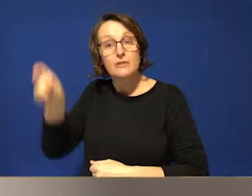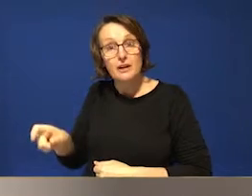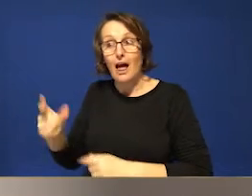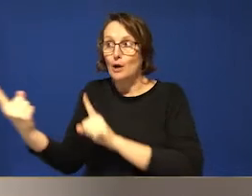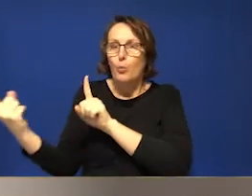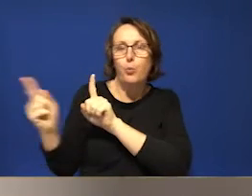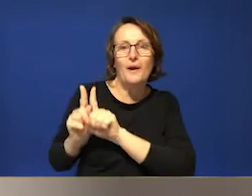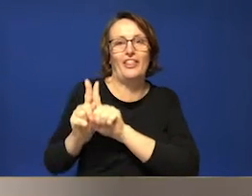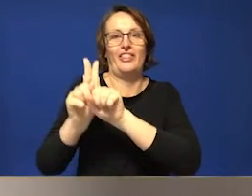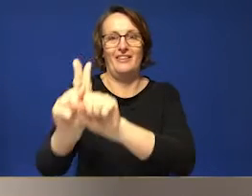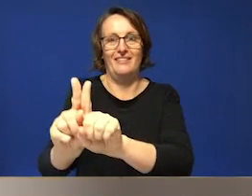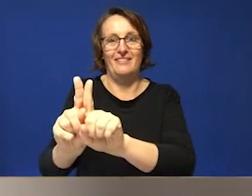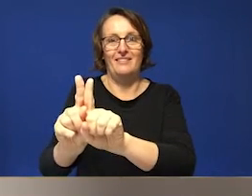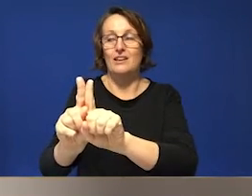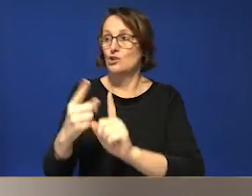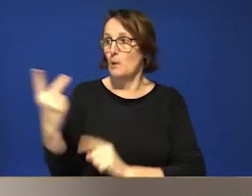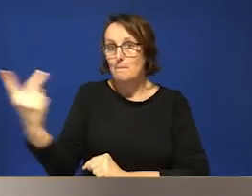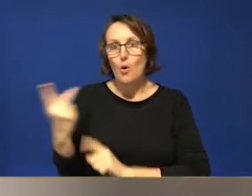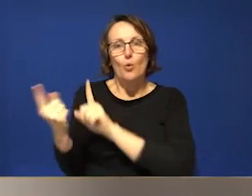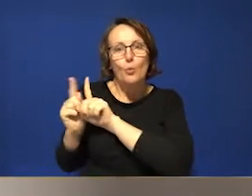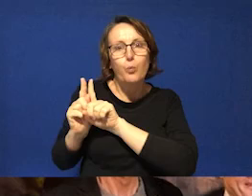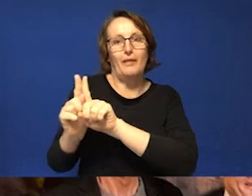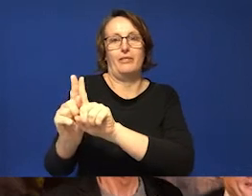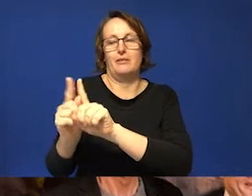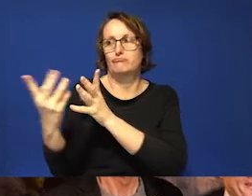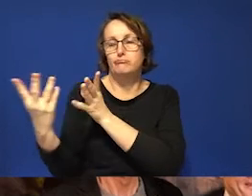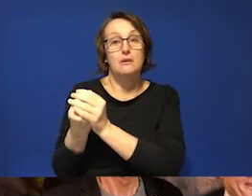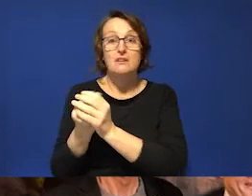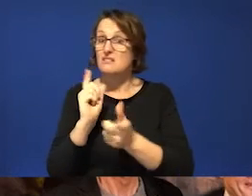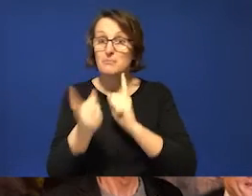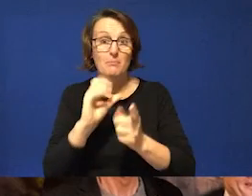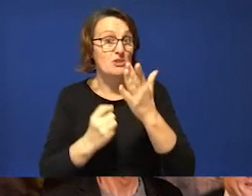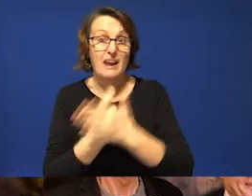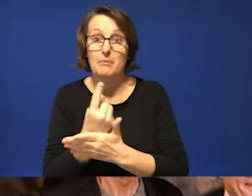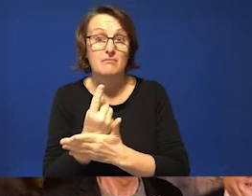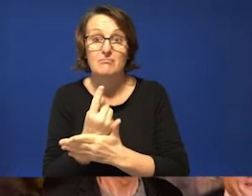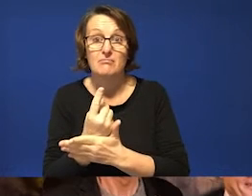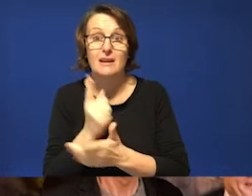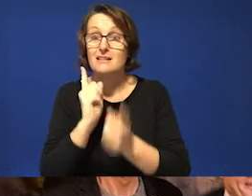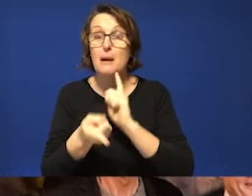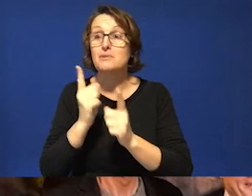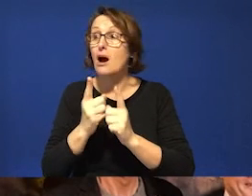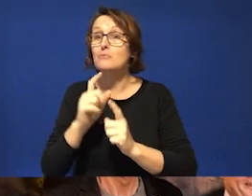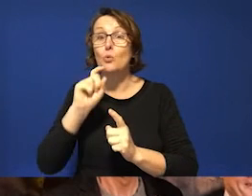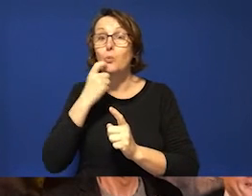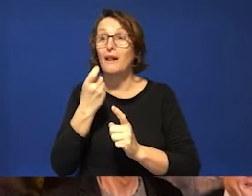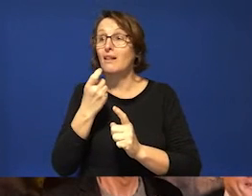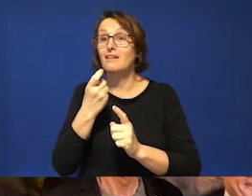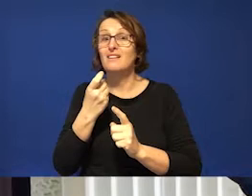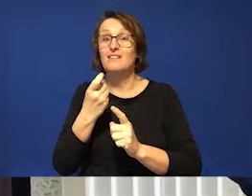because the client was taken on the journey, like they're on the journey, we're on the journey. And often this doesn't happen, you get a very short period